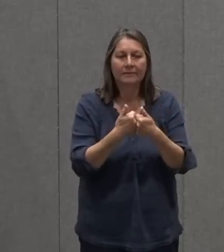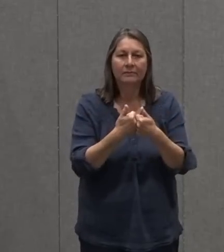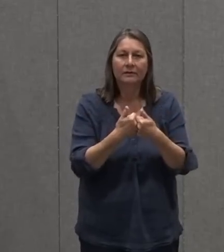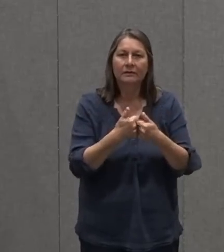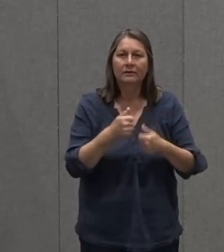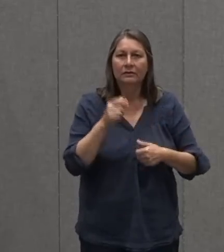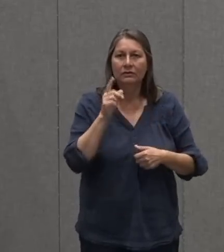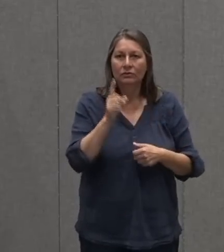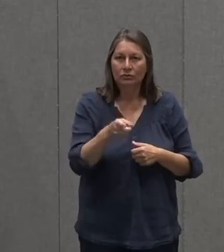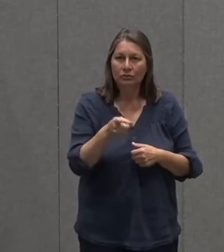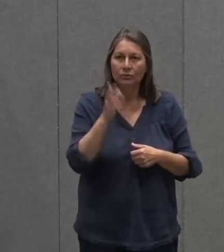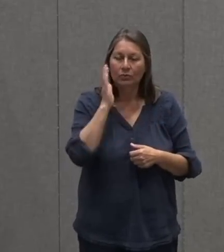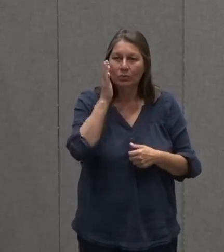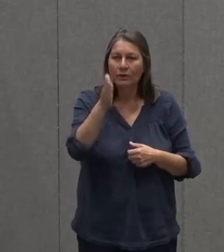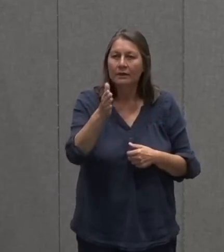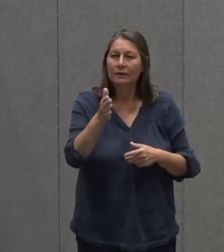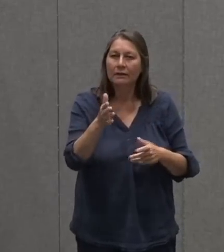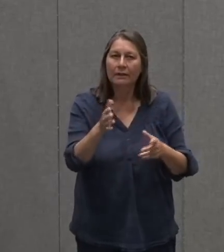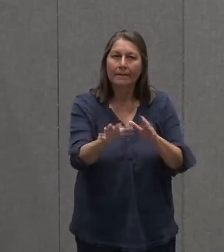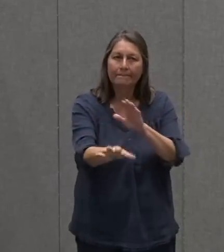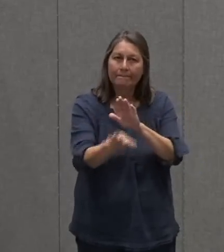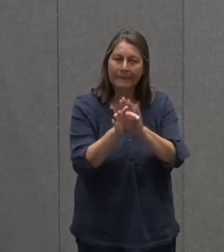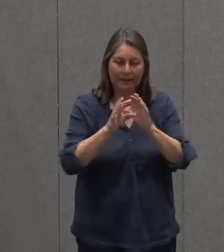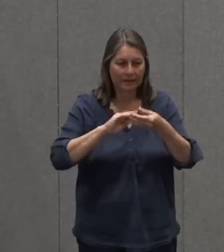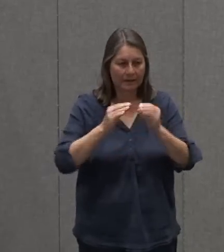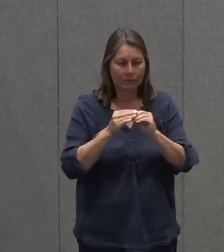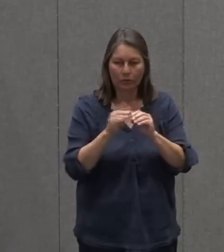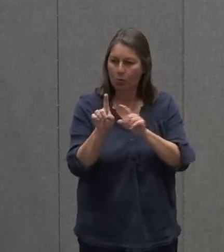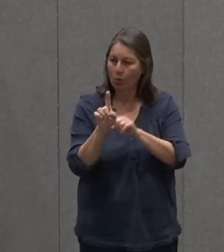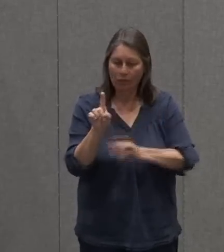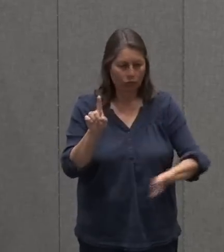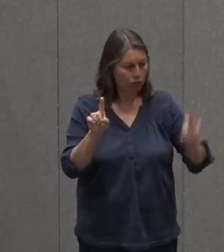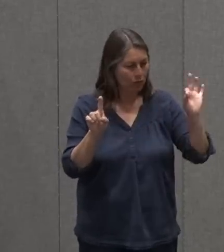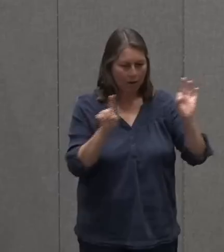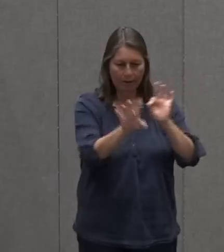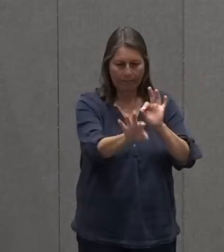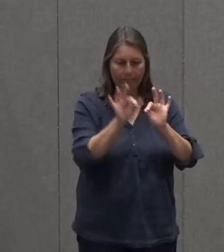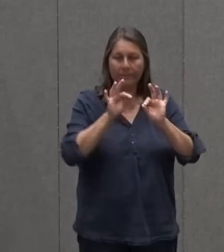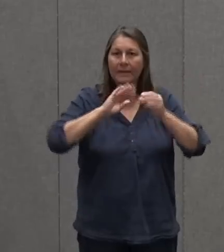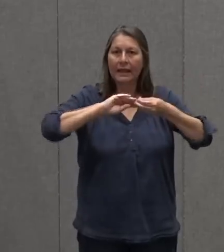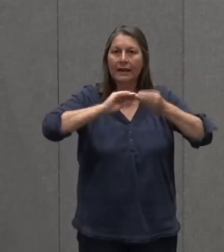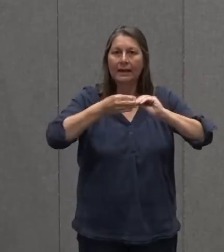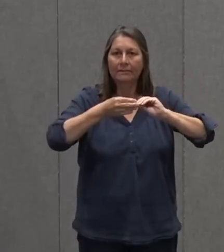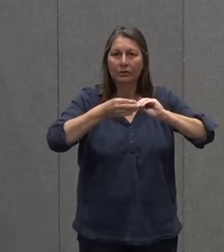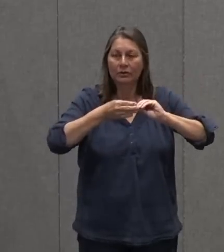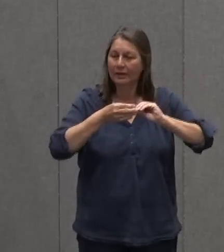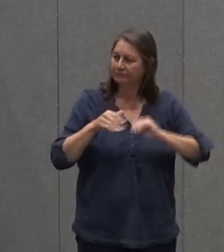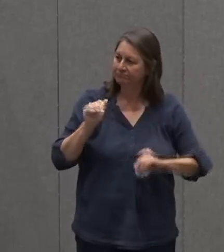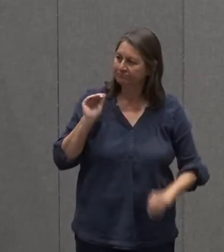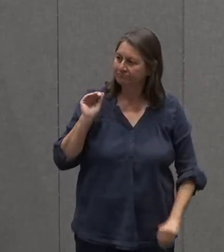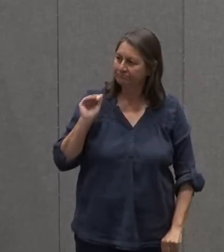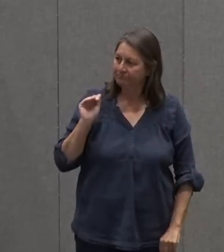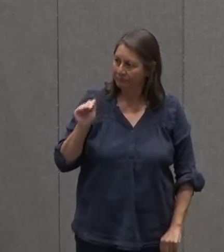is we're gonna be picking a number, one through nine and I'm gonna remind Mrs. Gaudet how we play this game